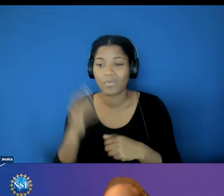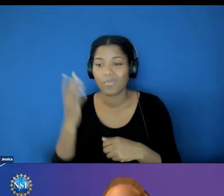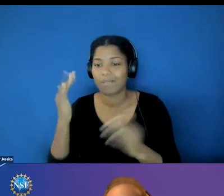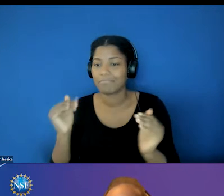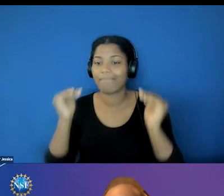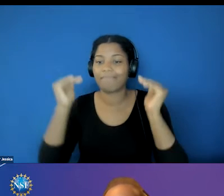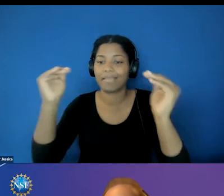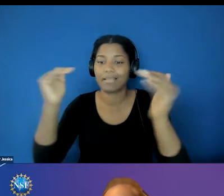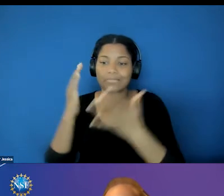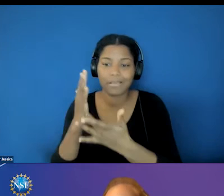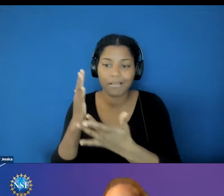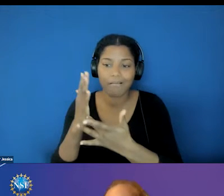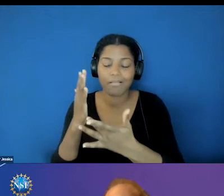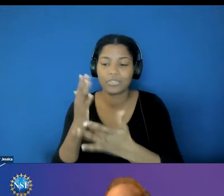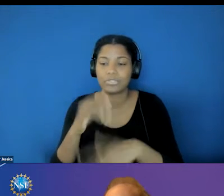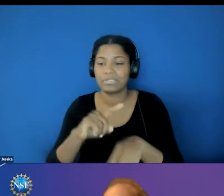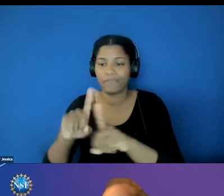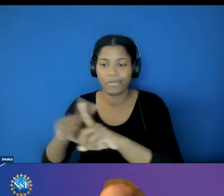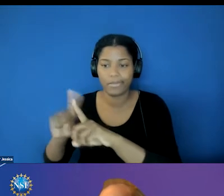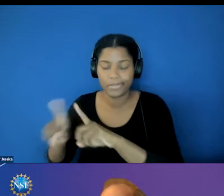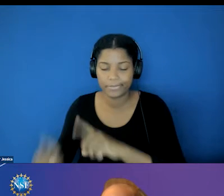technologies, that are related to Health Sciences.